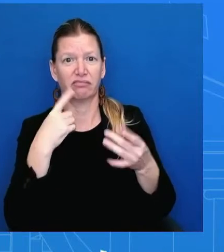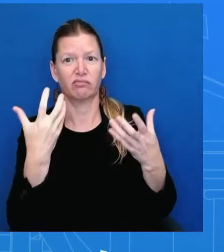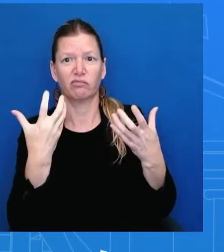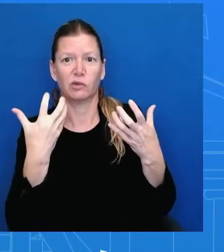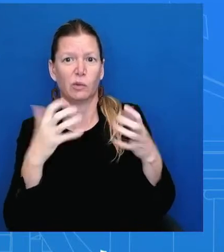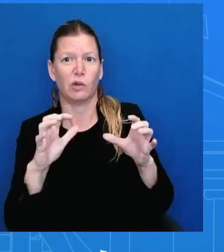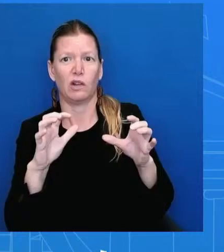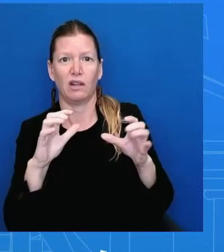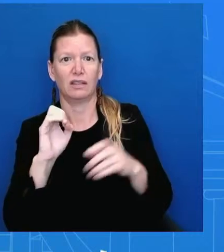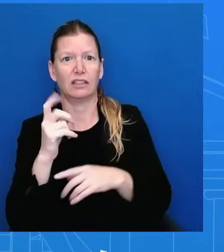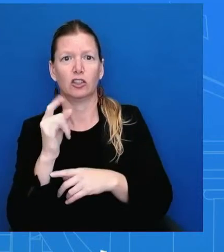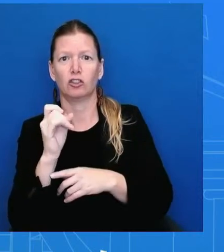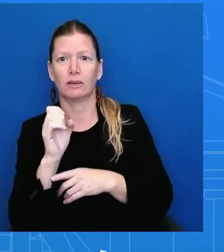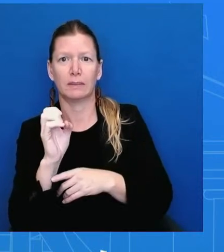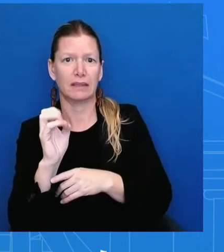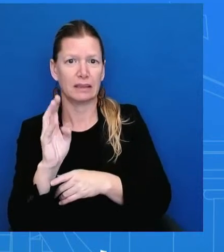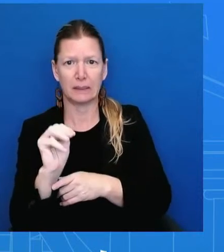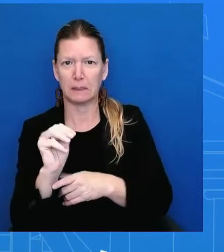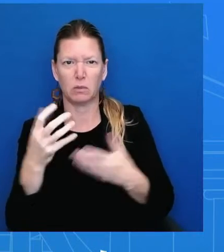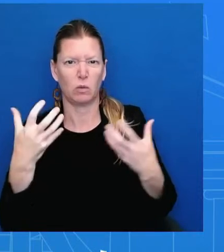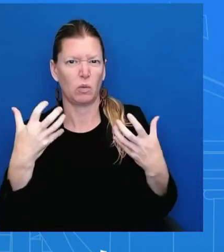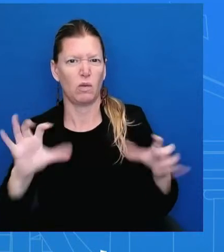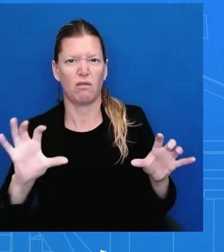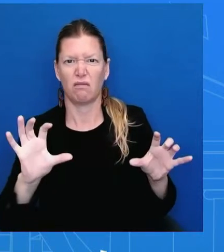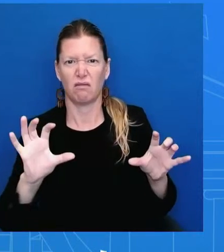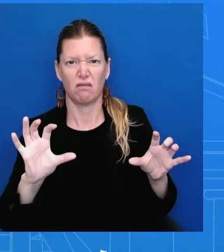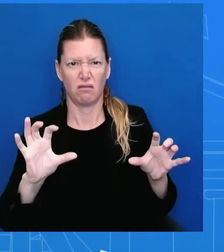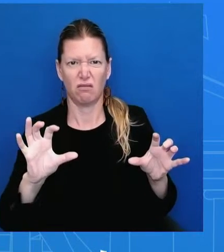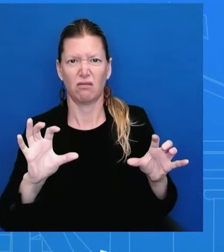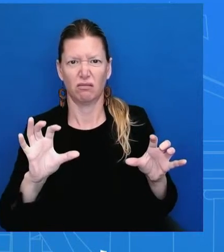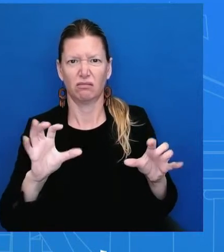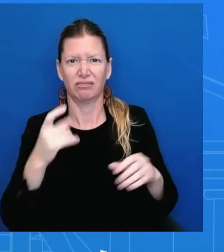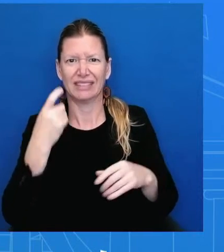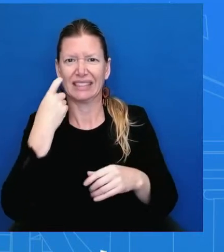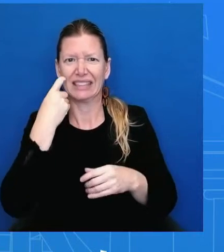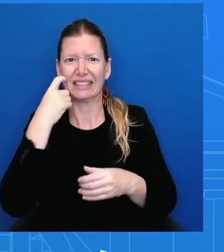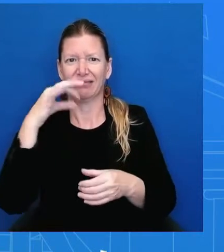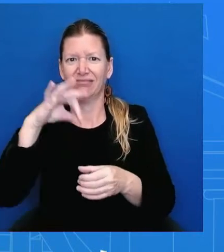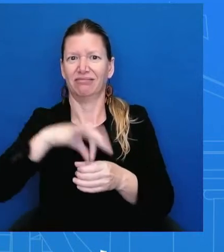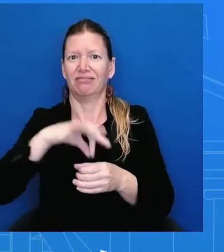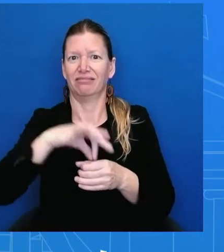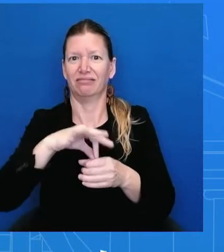So, France has a very different electoral system, as you know. So, why this optimism from the president?